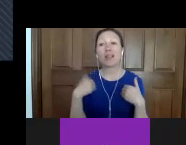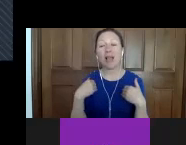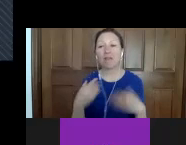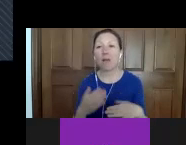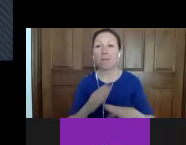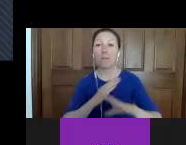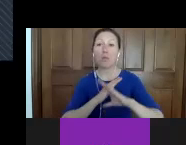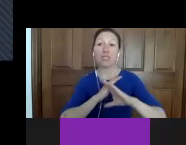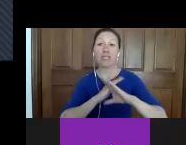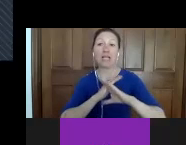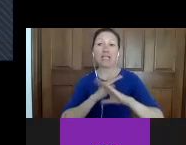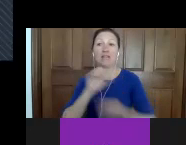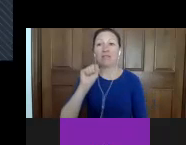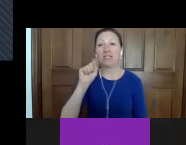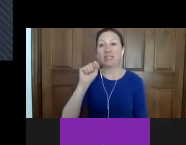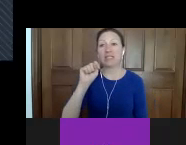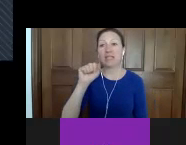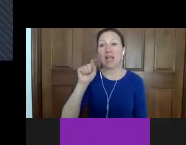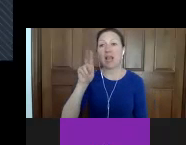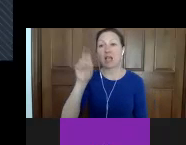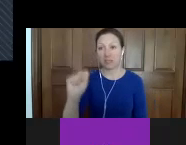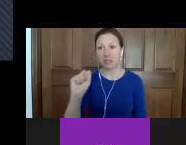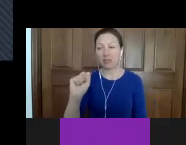There are people who assume they're going to get a member because they're a protected